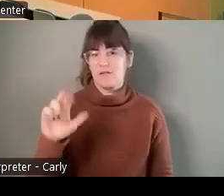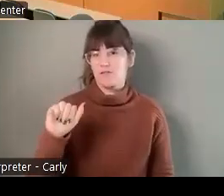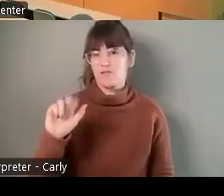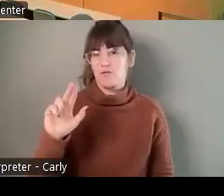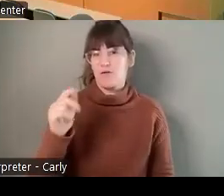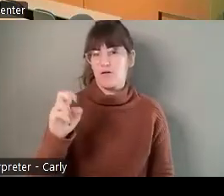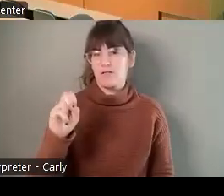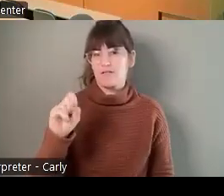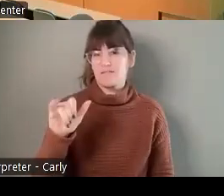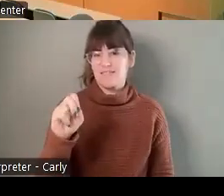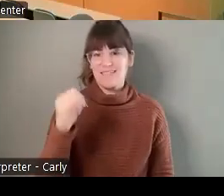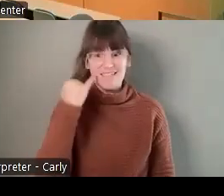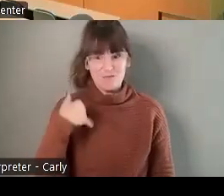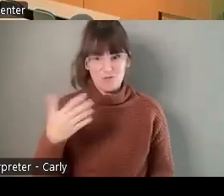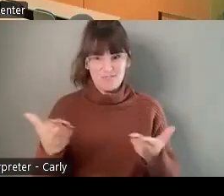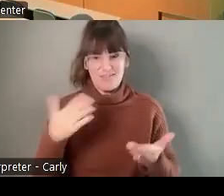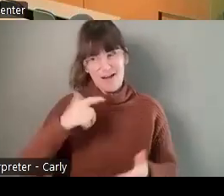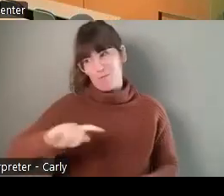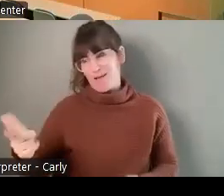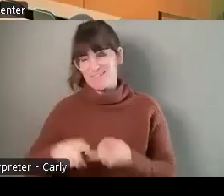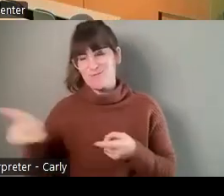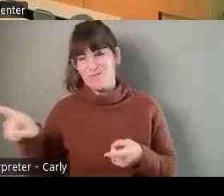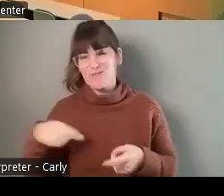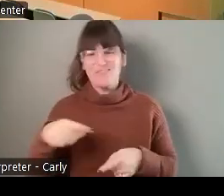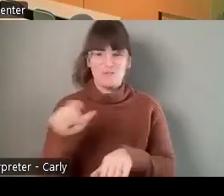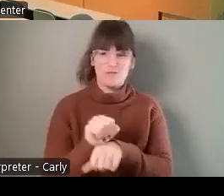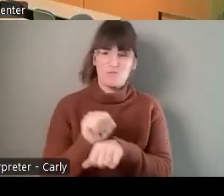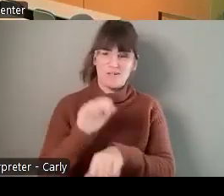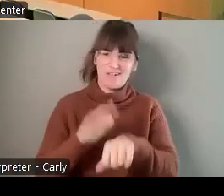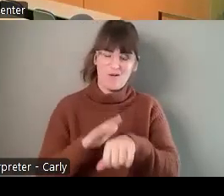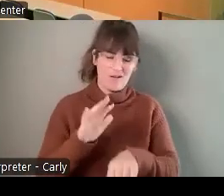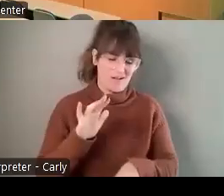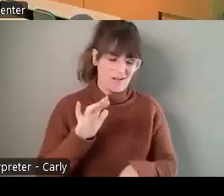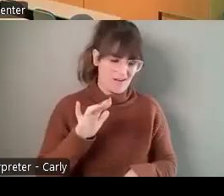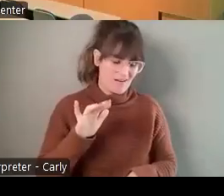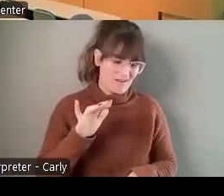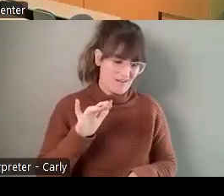um, if she were here, I would just pass it to her. she is working on um a I I can't remember exactly